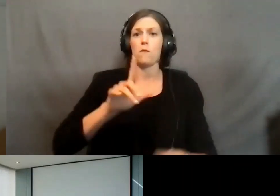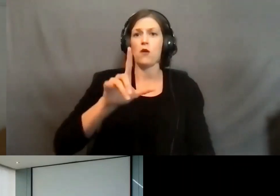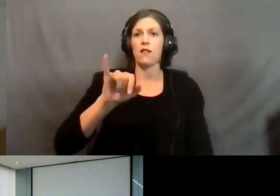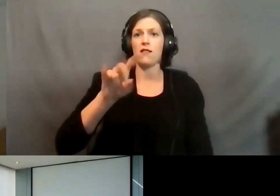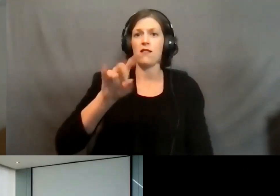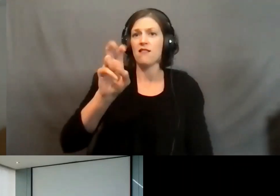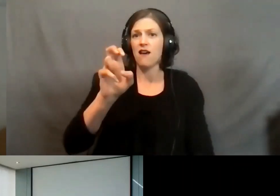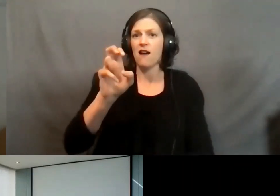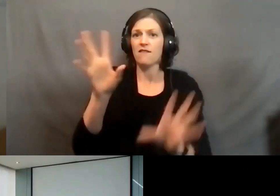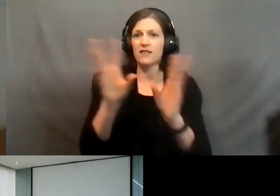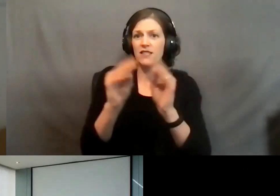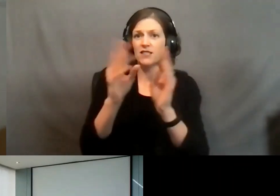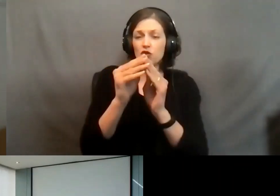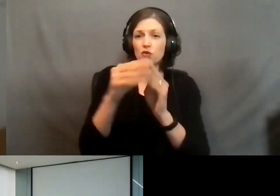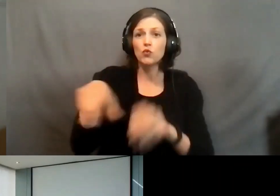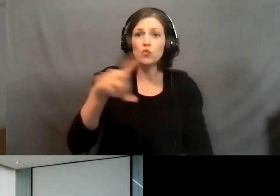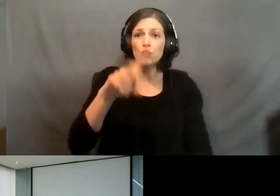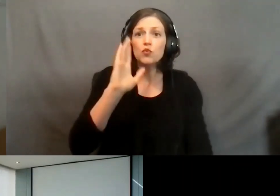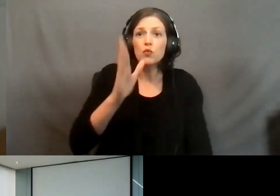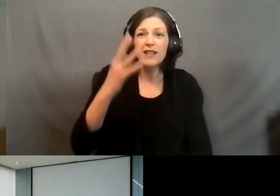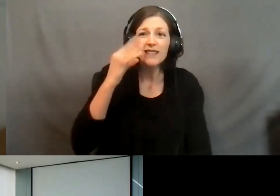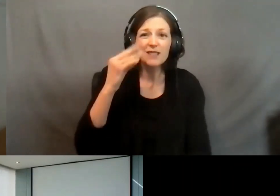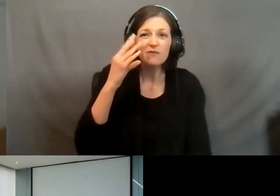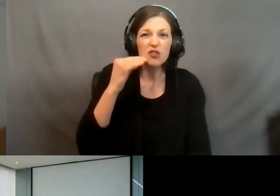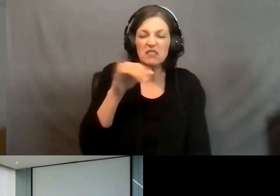and go to 12:13:52 , but